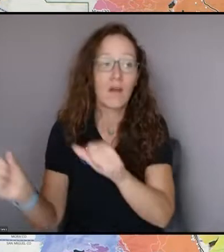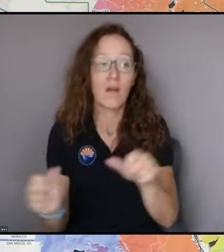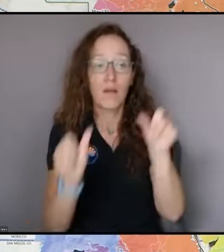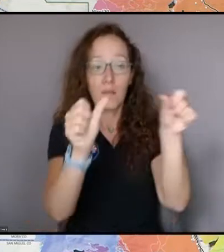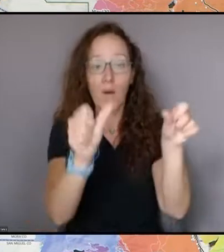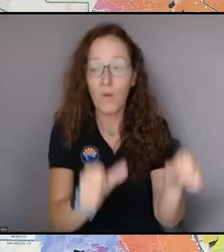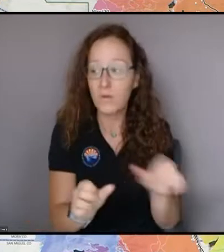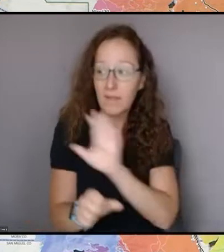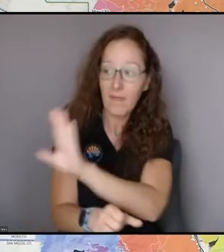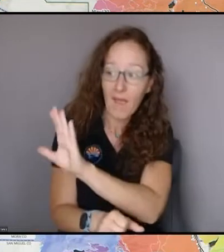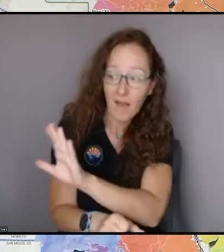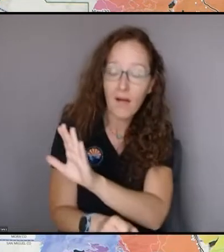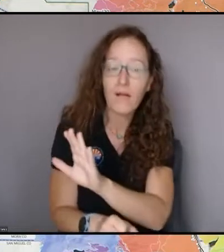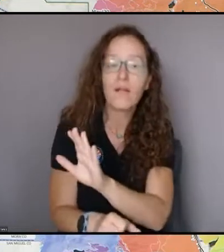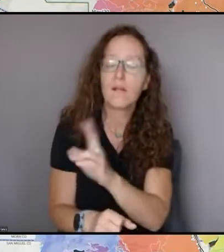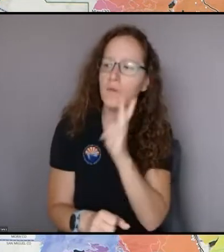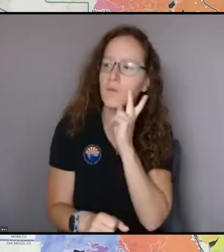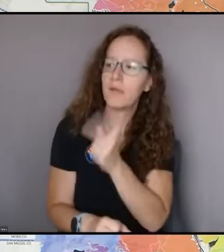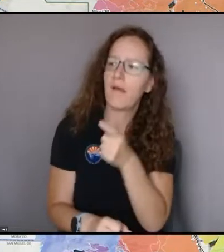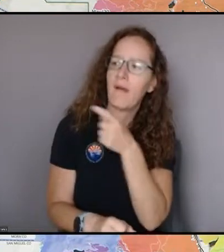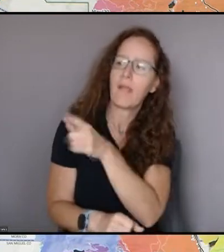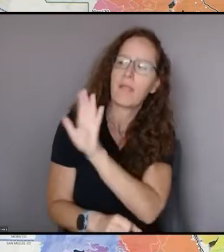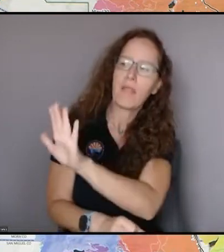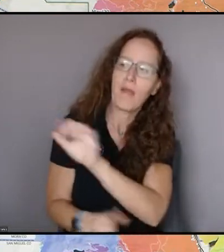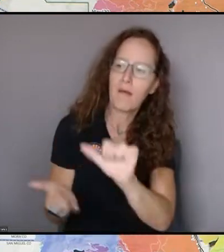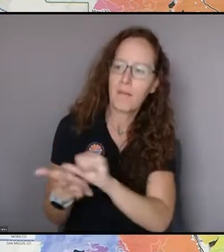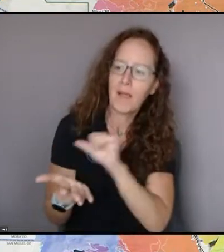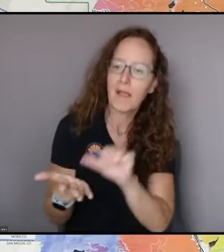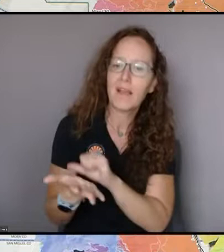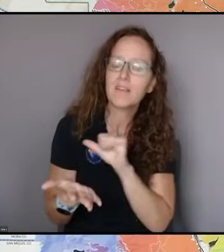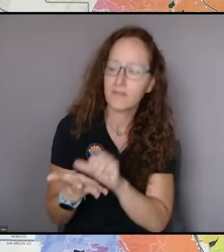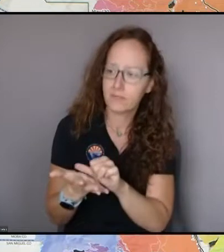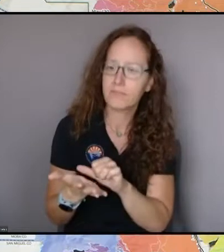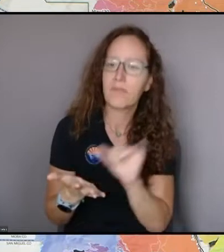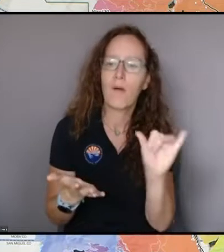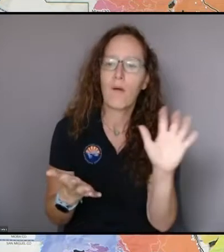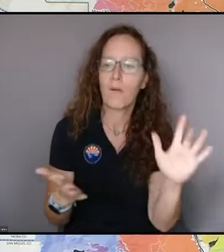Fire page, take that information and save that